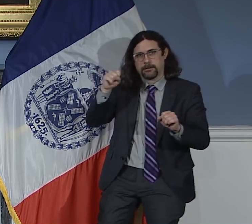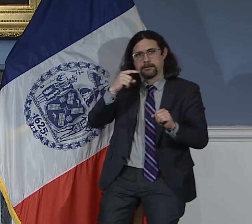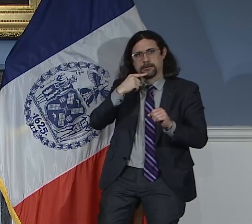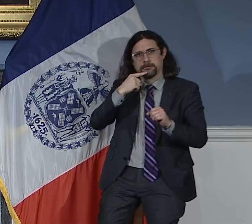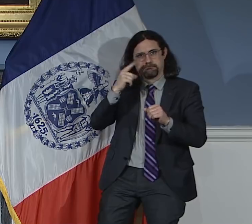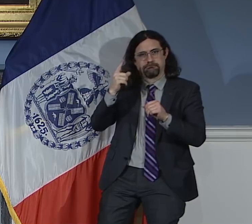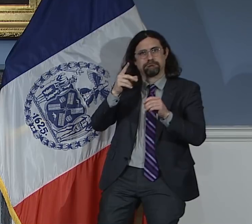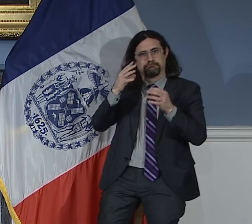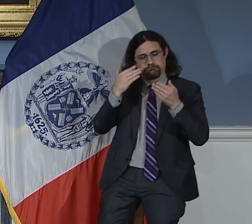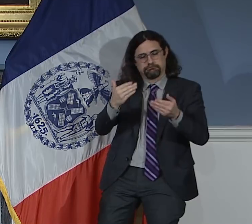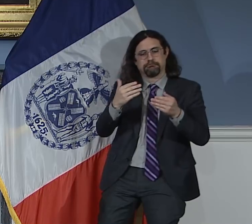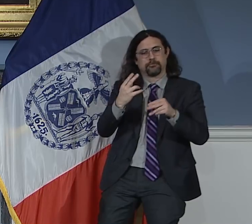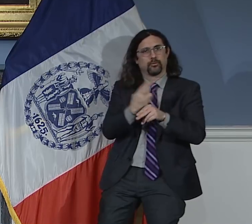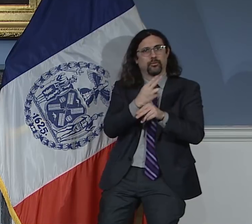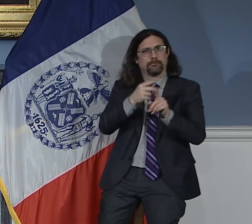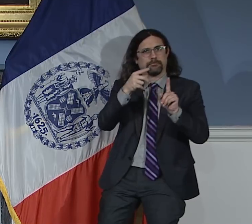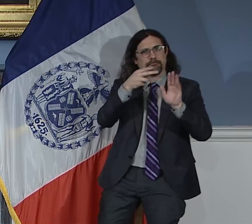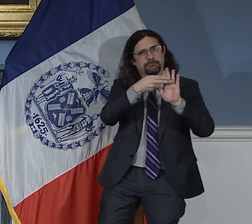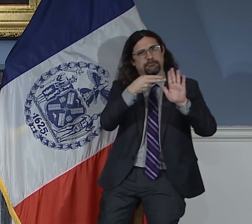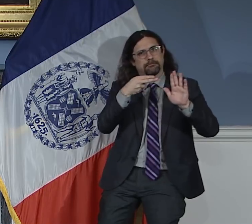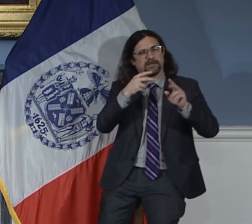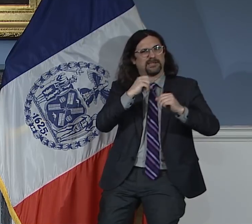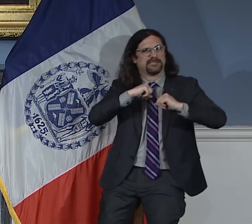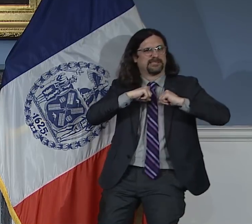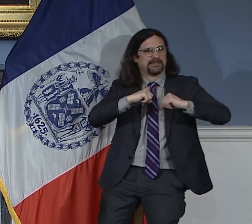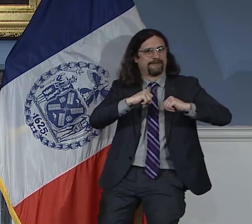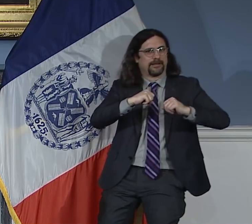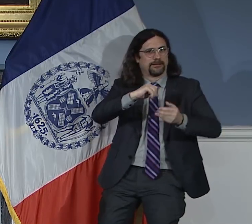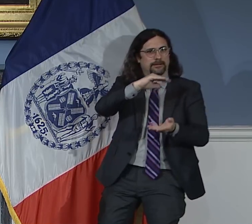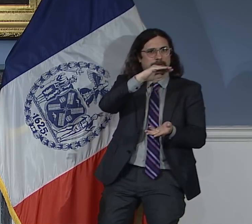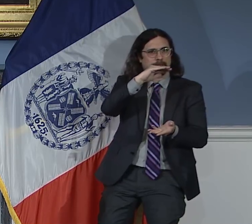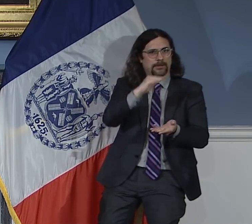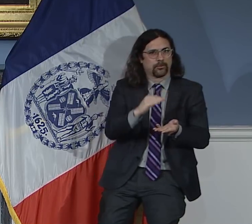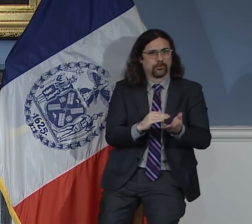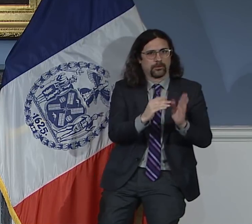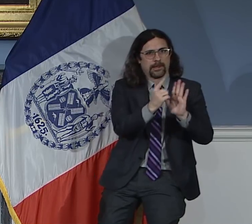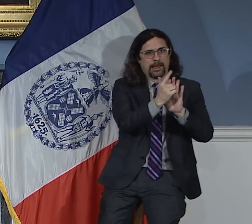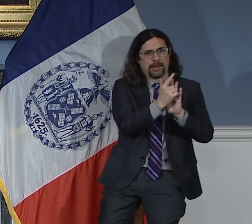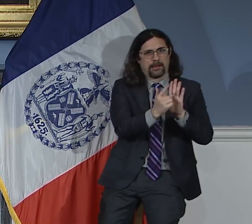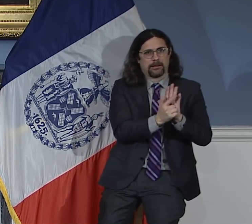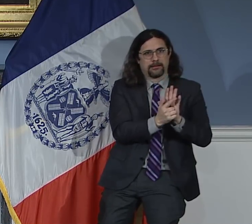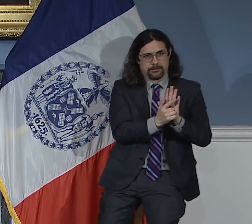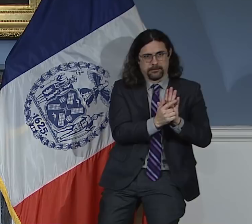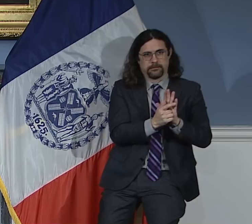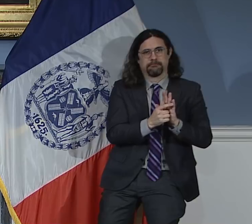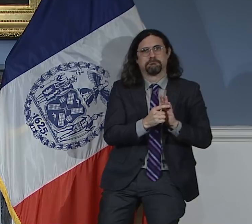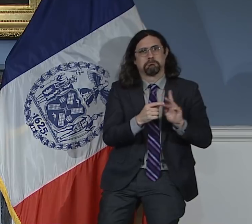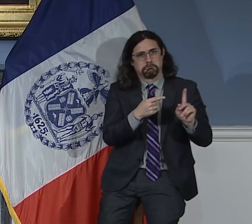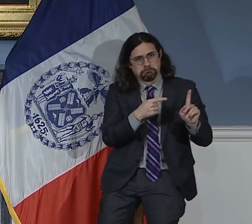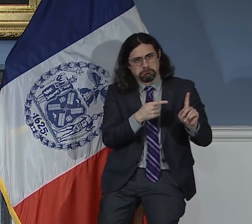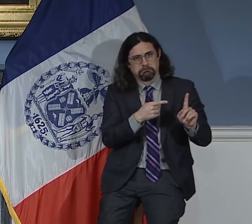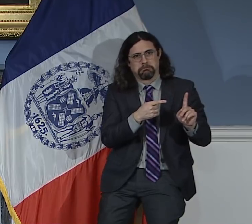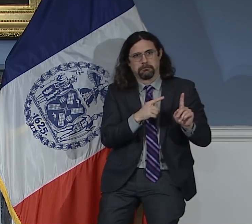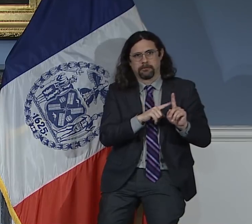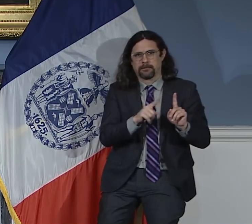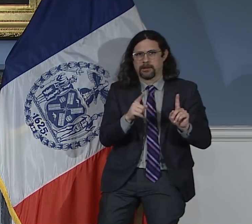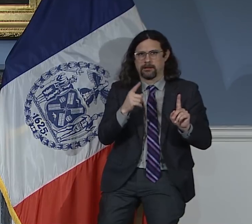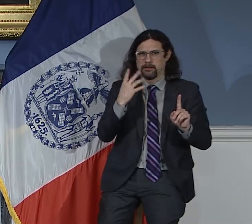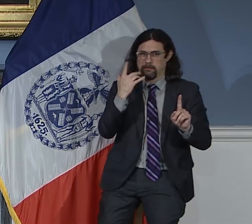I HAVE NO IDEA WHY THE PRESIDENT WAITED UNTIL MARCH 18th TO